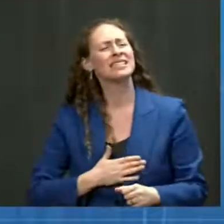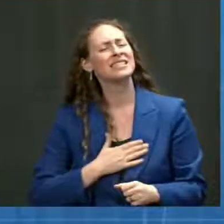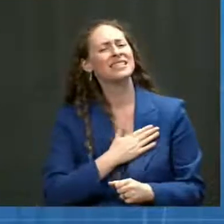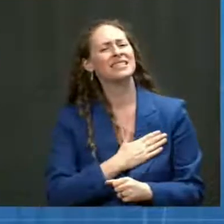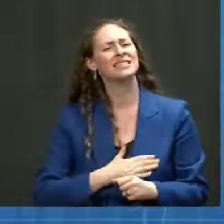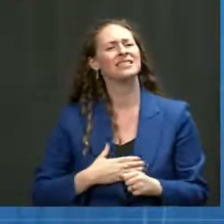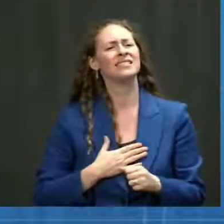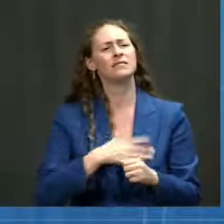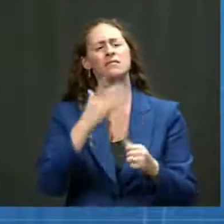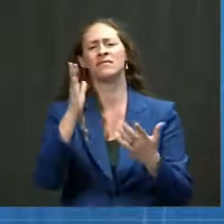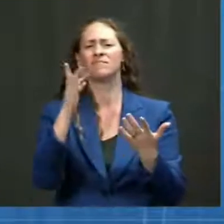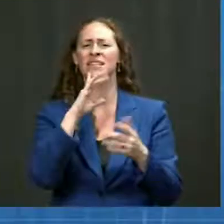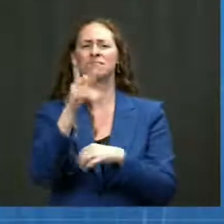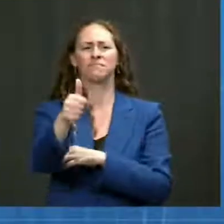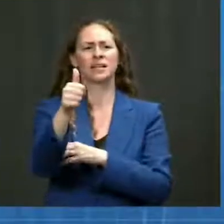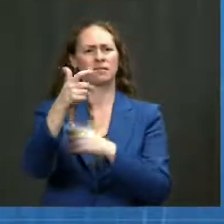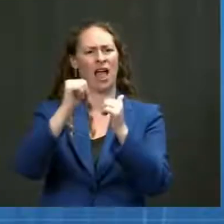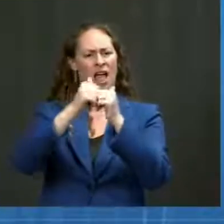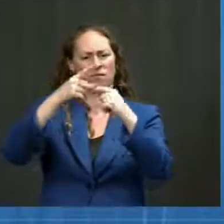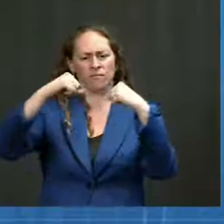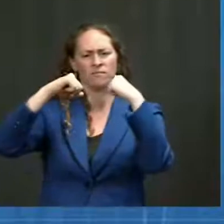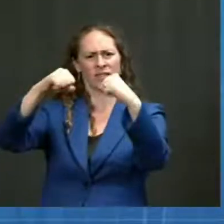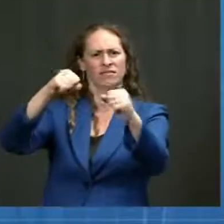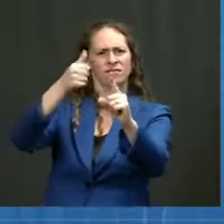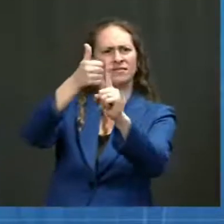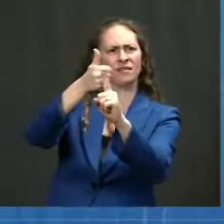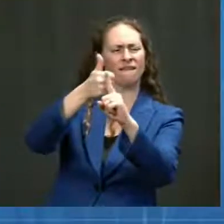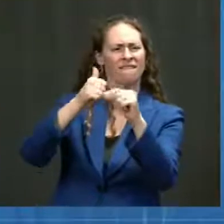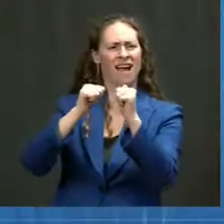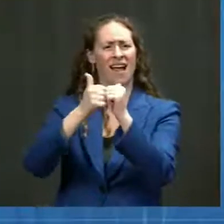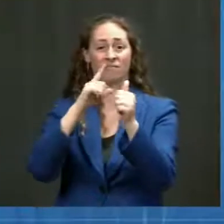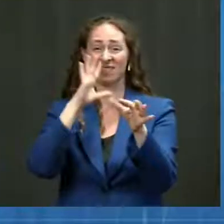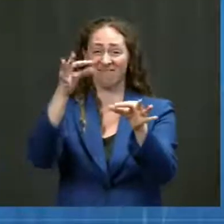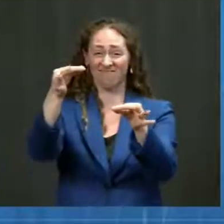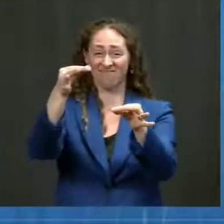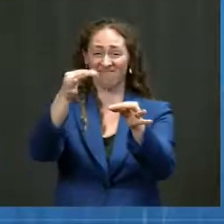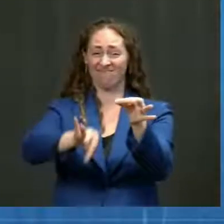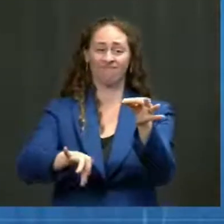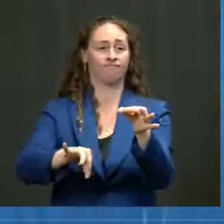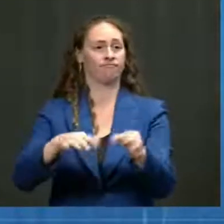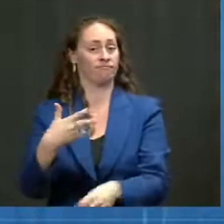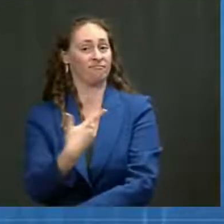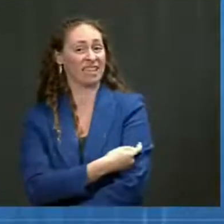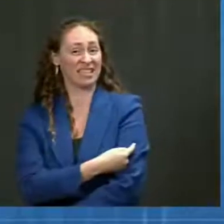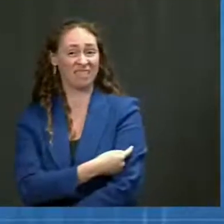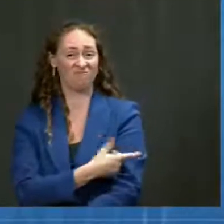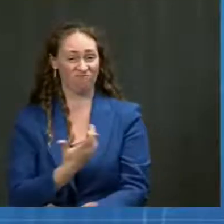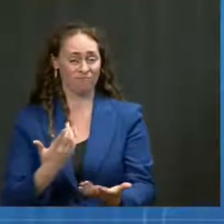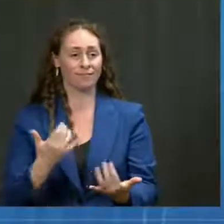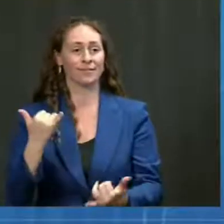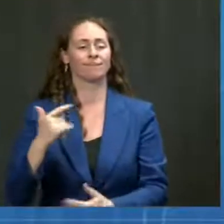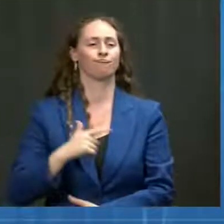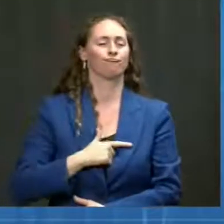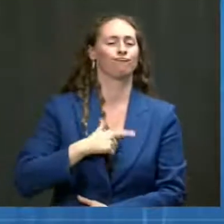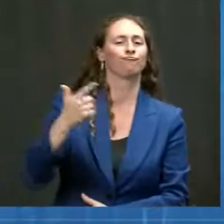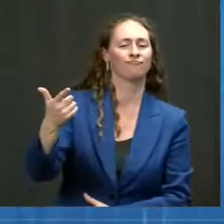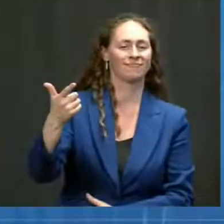PLEASE GET VACCINATED. THE SINGLE BEST ACTION YOU CAN TAKE